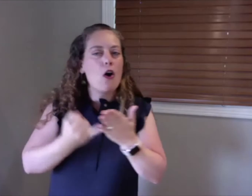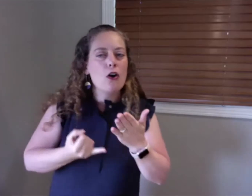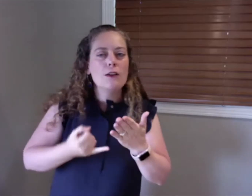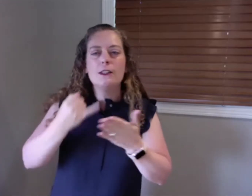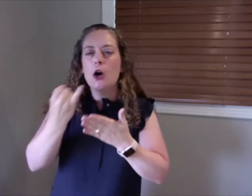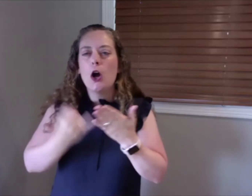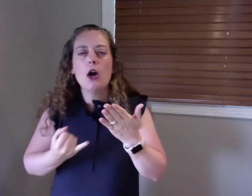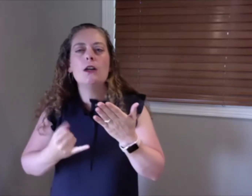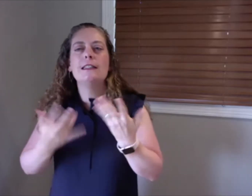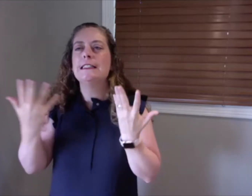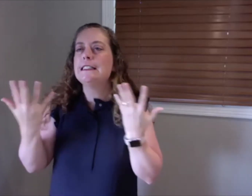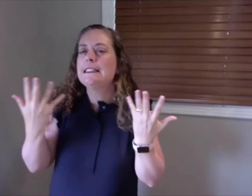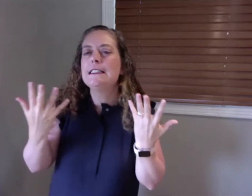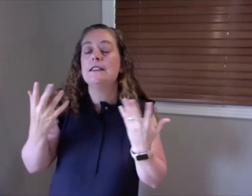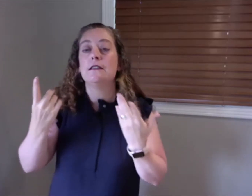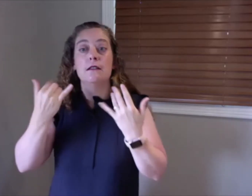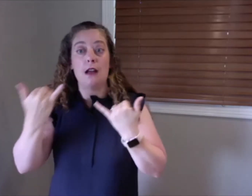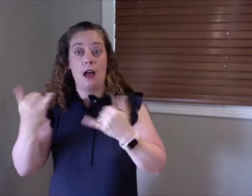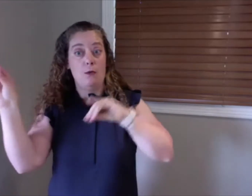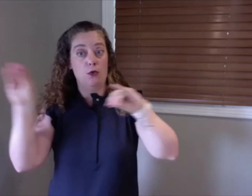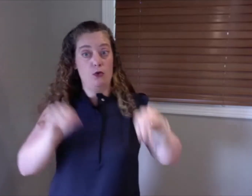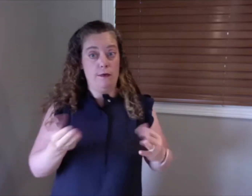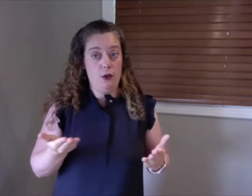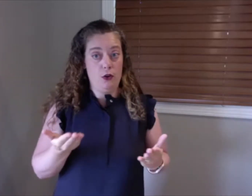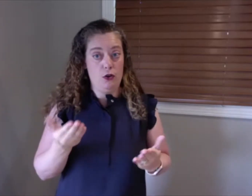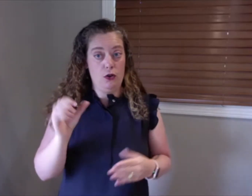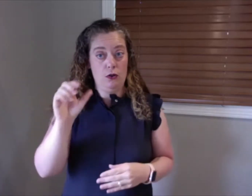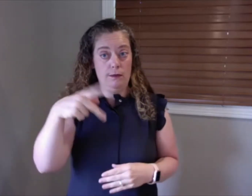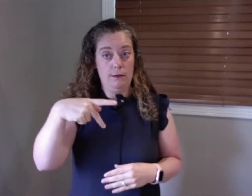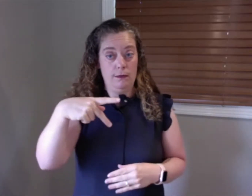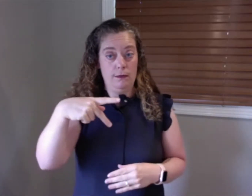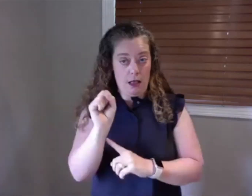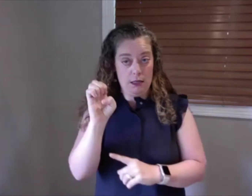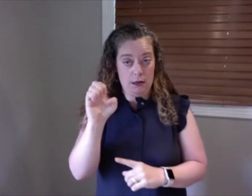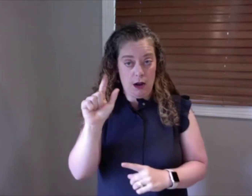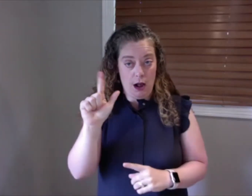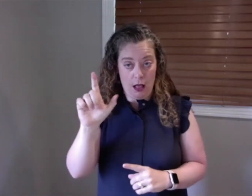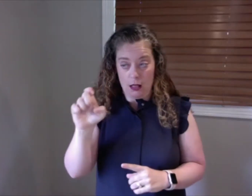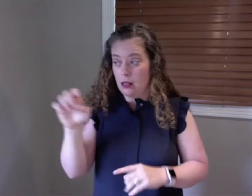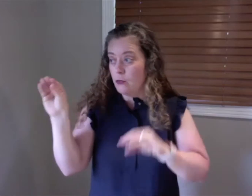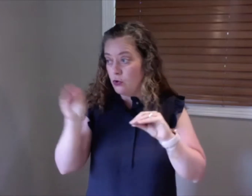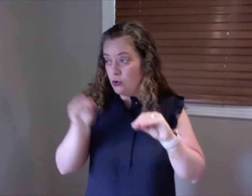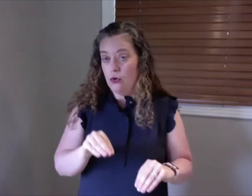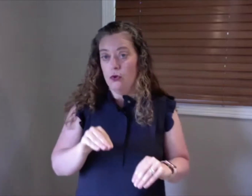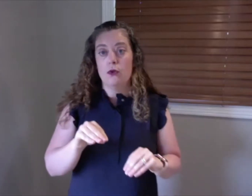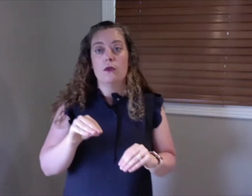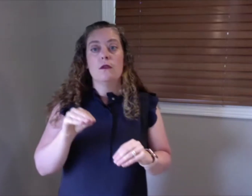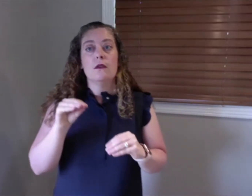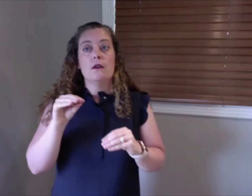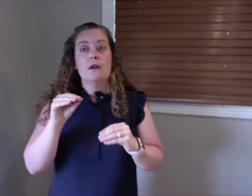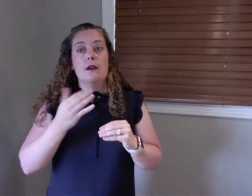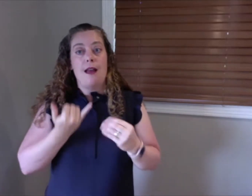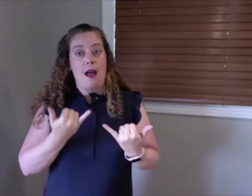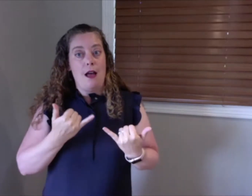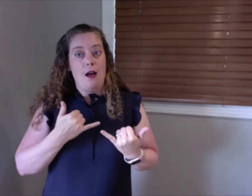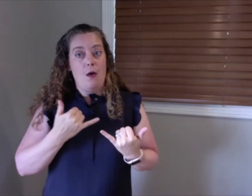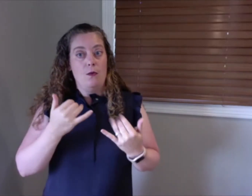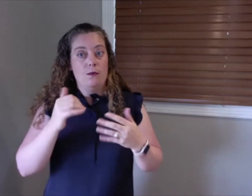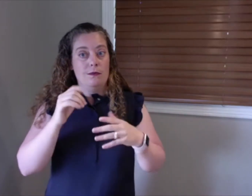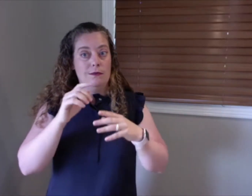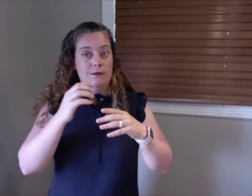But art was always still calling to me so when I moved here to Seattle.